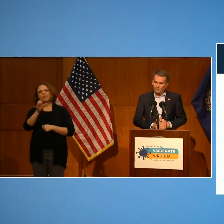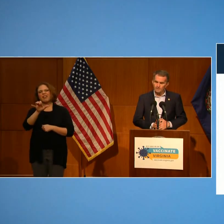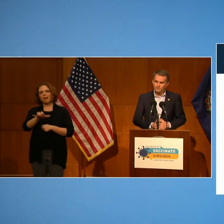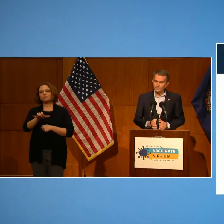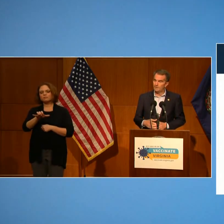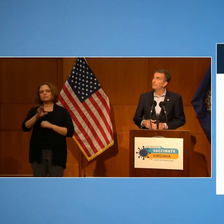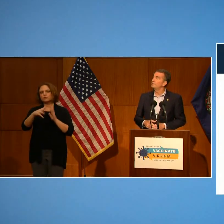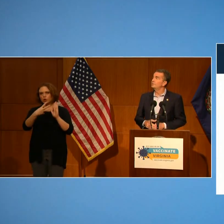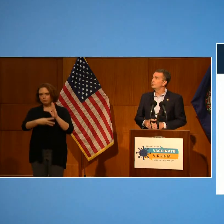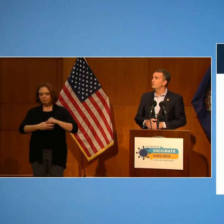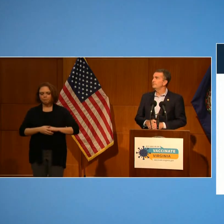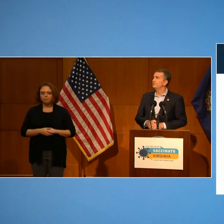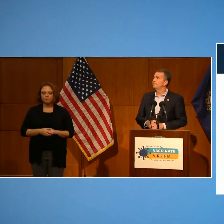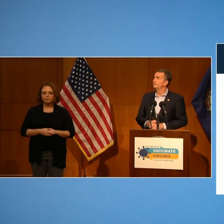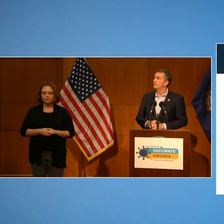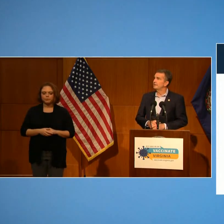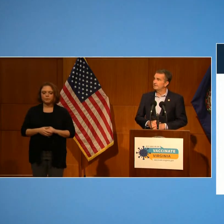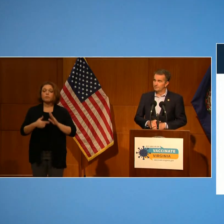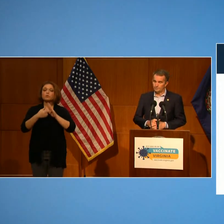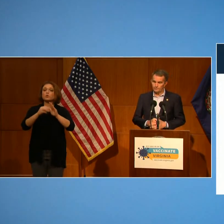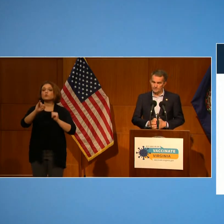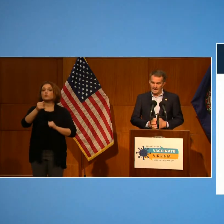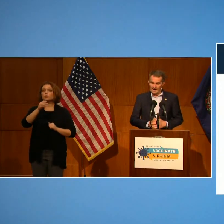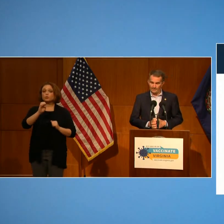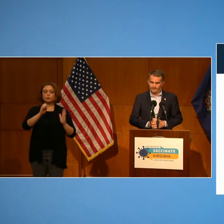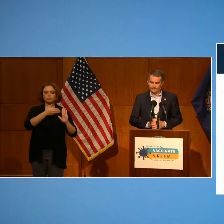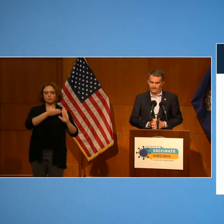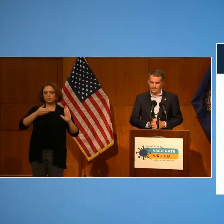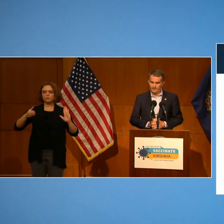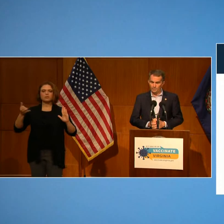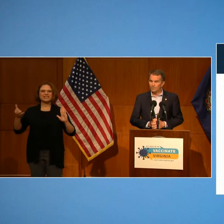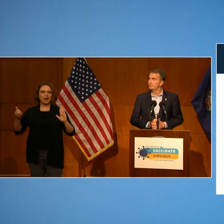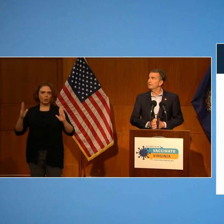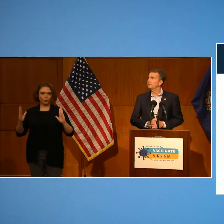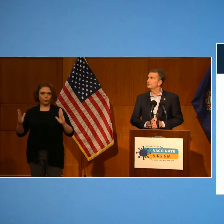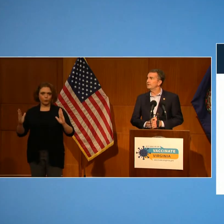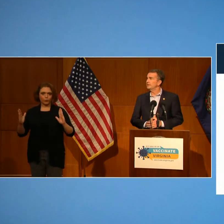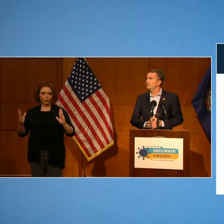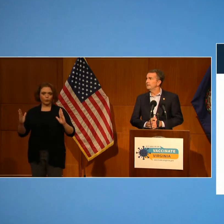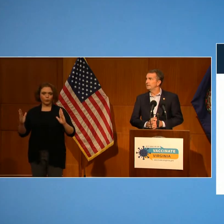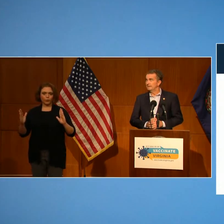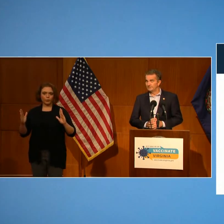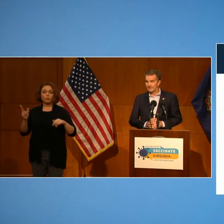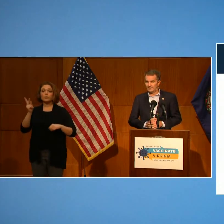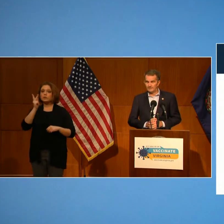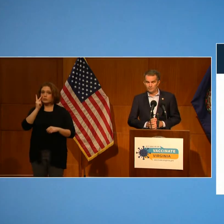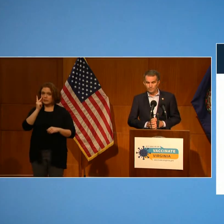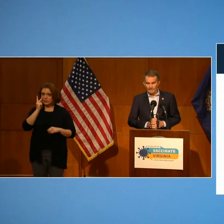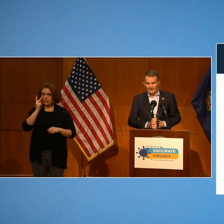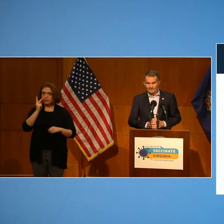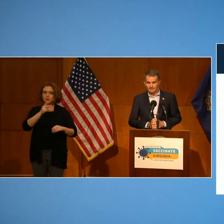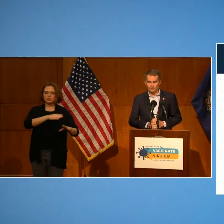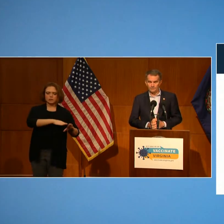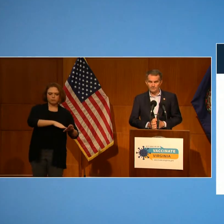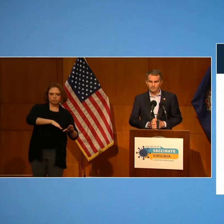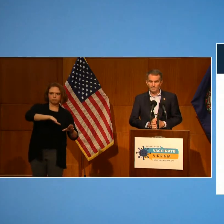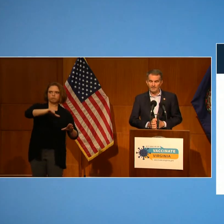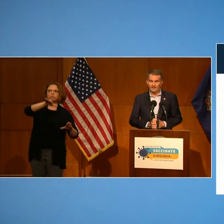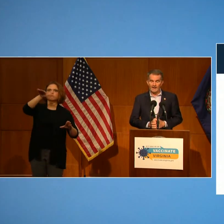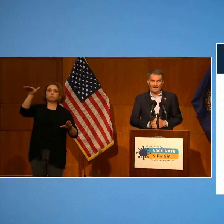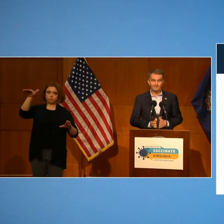LOOK AT THAT CURVE. THIS CHART